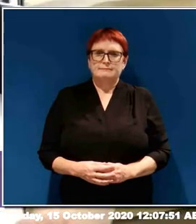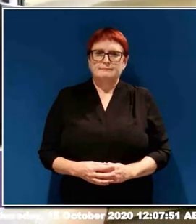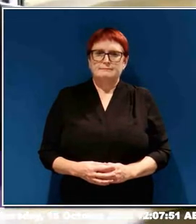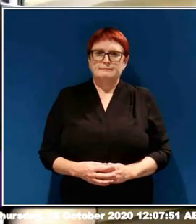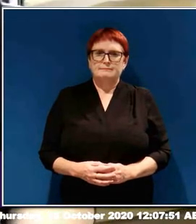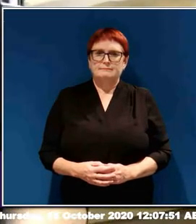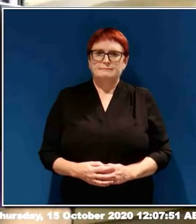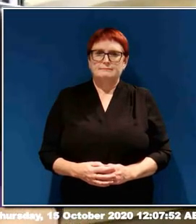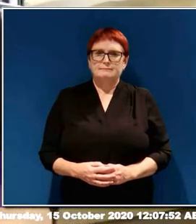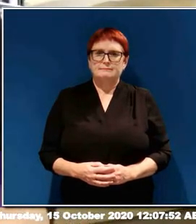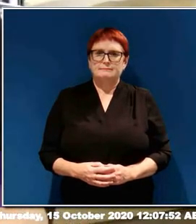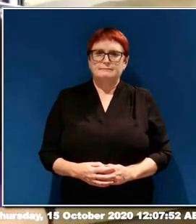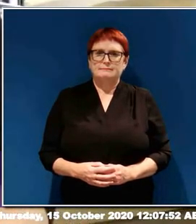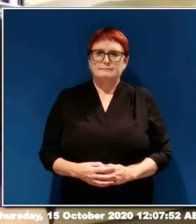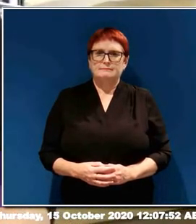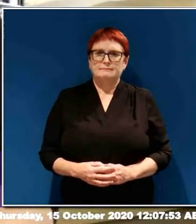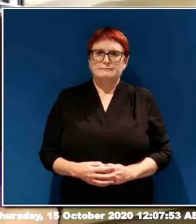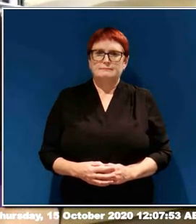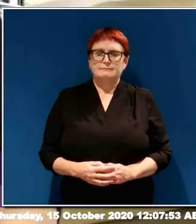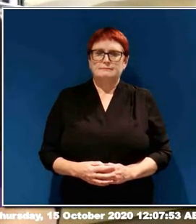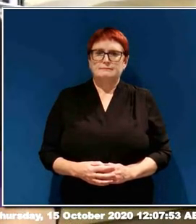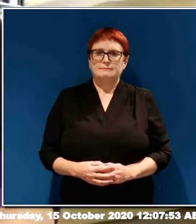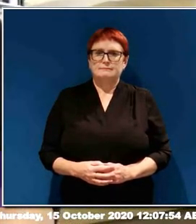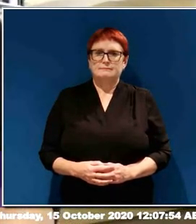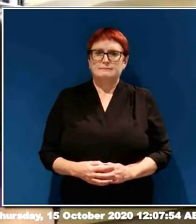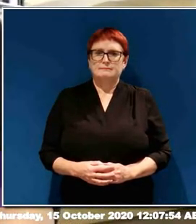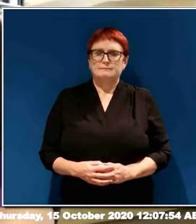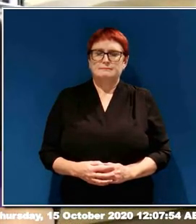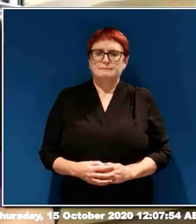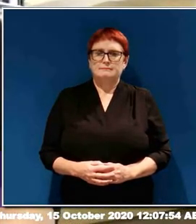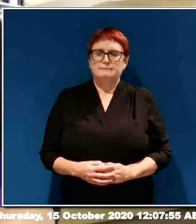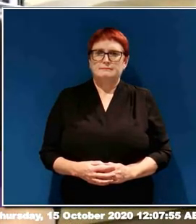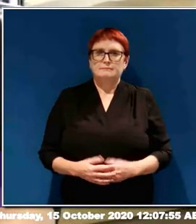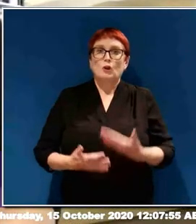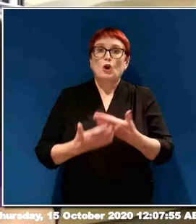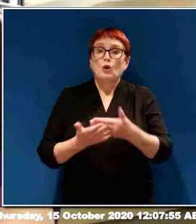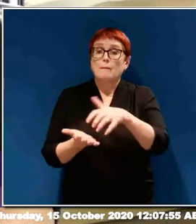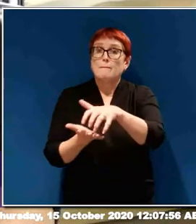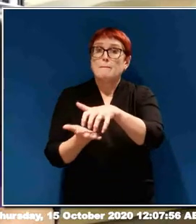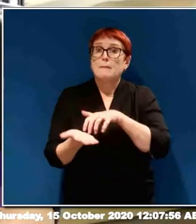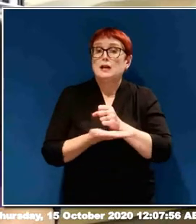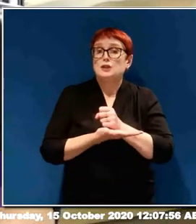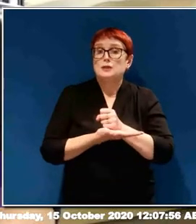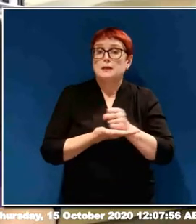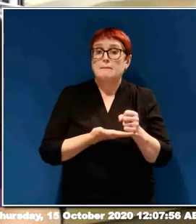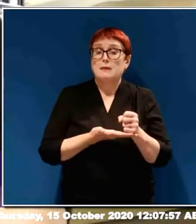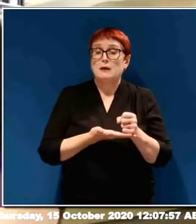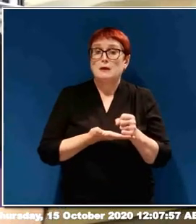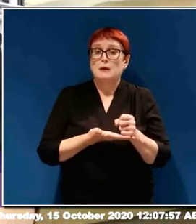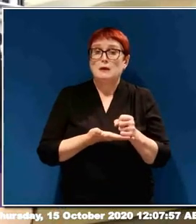at page 4,